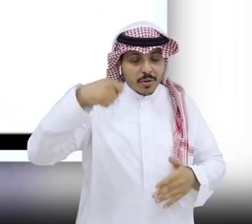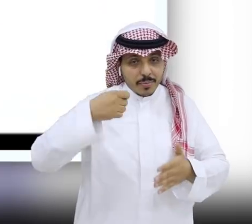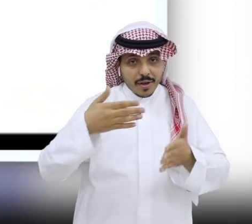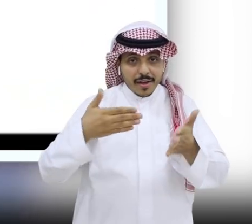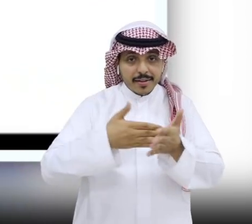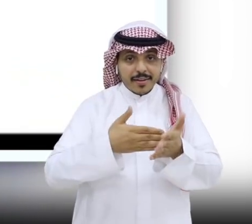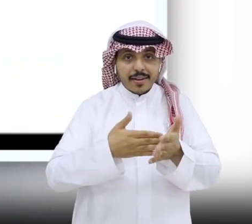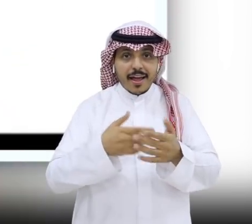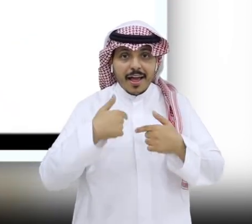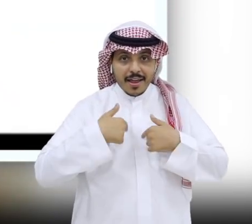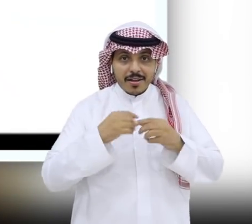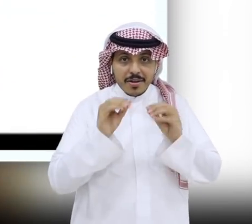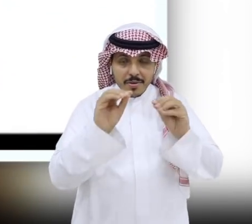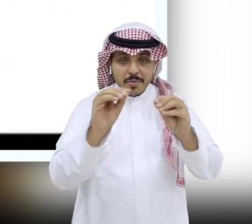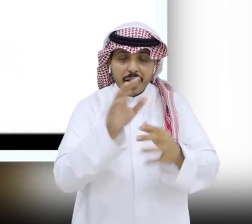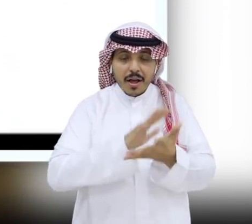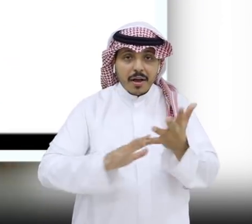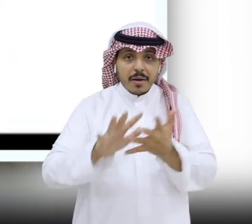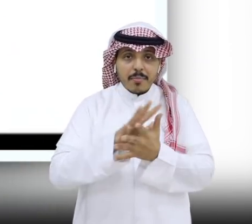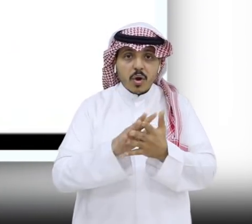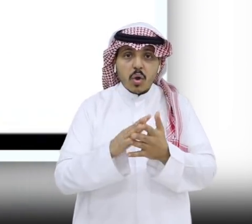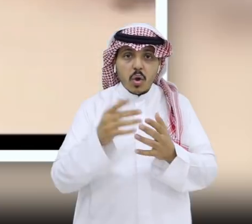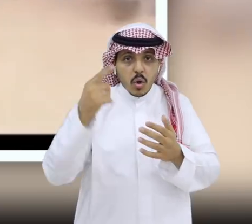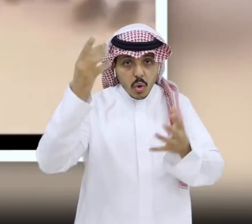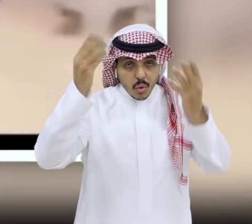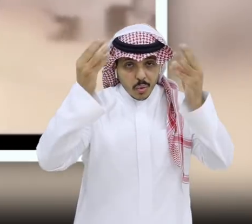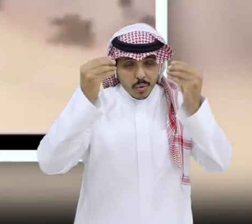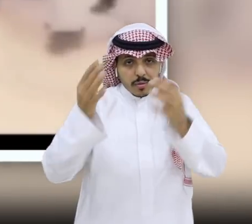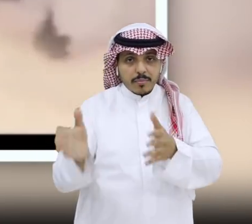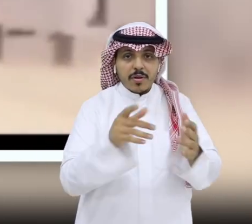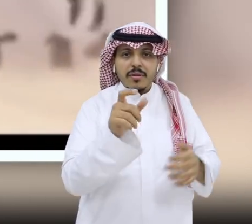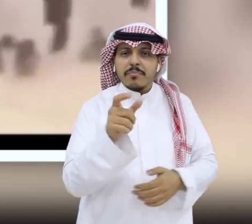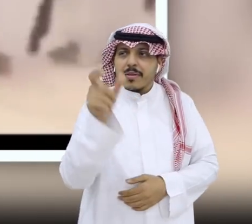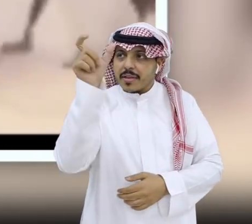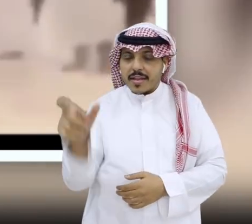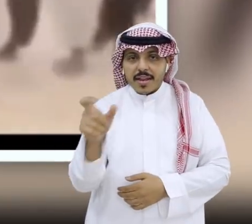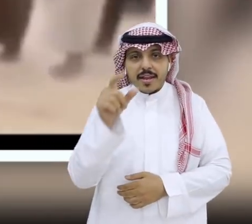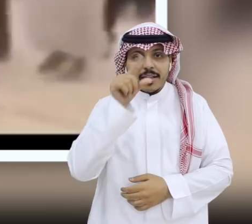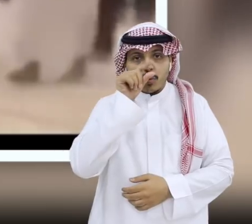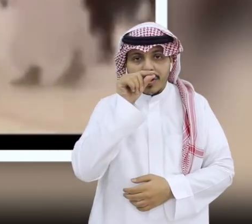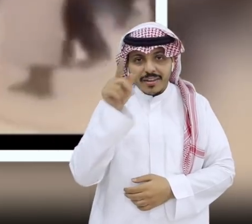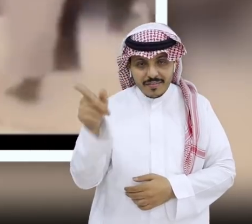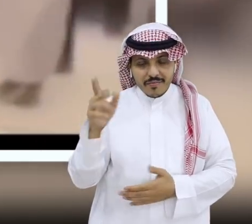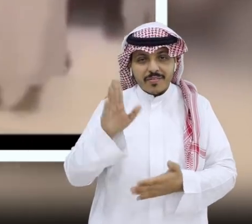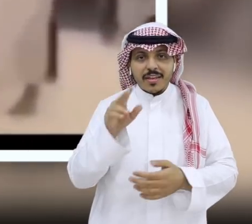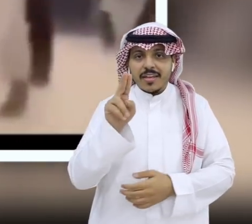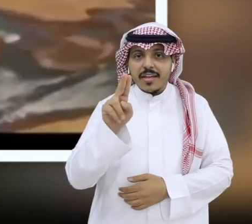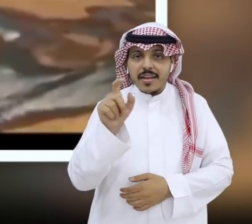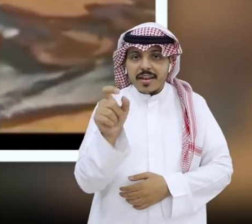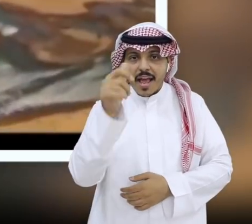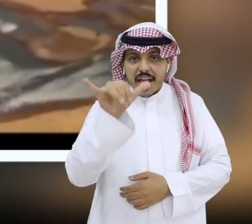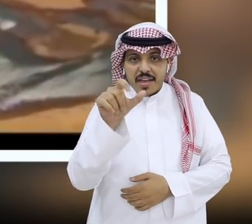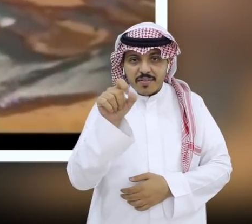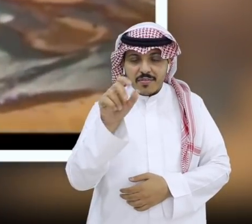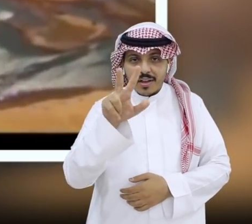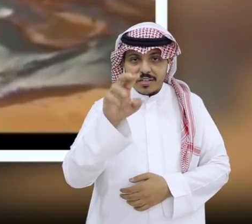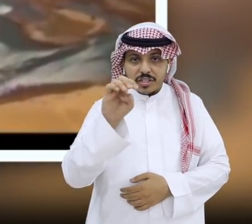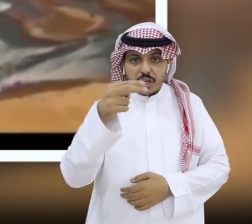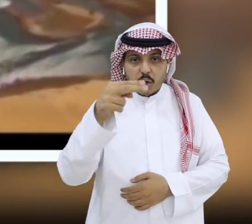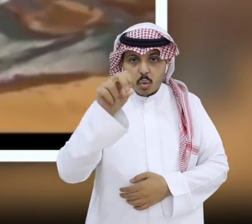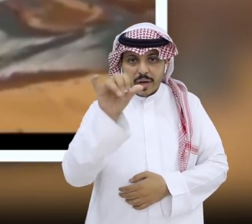This is the last news of science, but it won't be me who will say it; instead Naif Juawini will say it. He tweeted something very interesting.